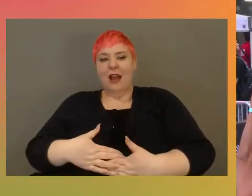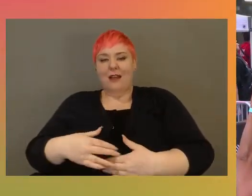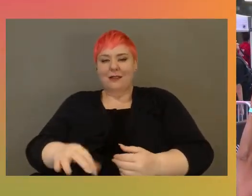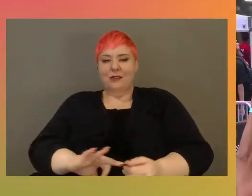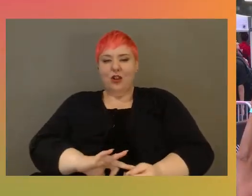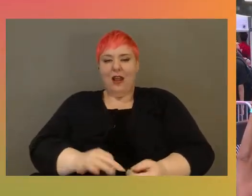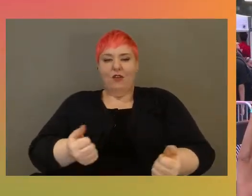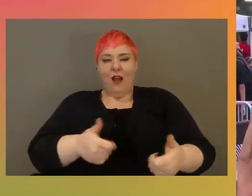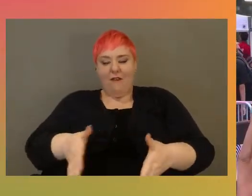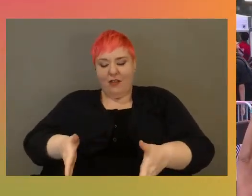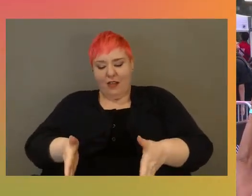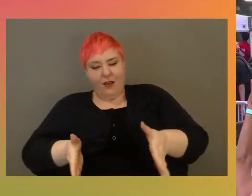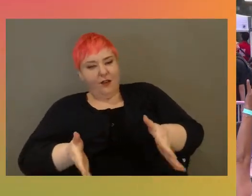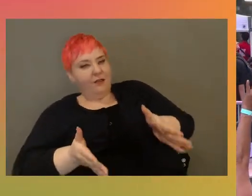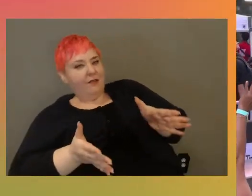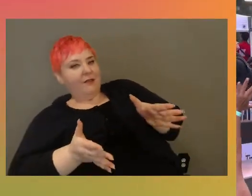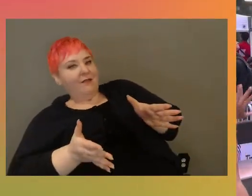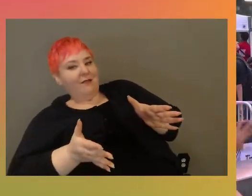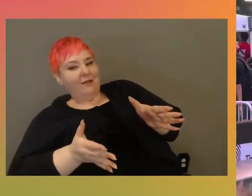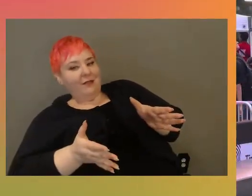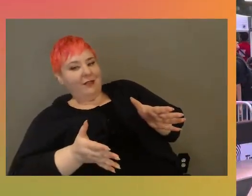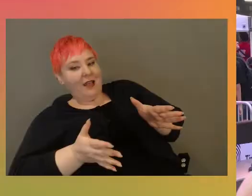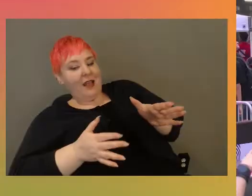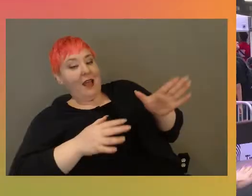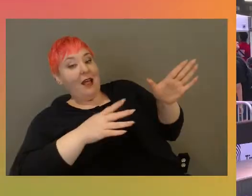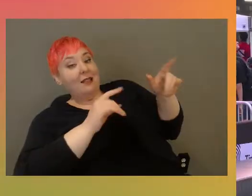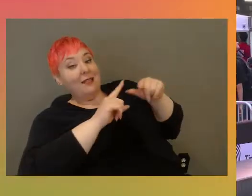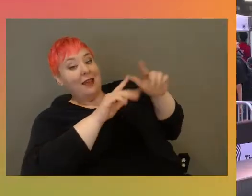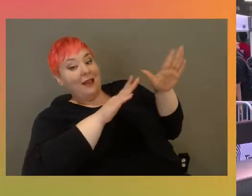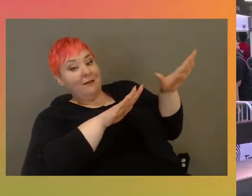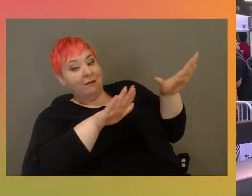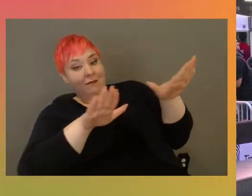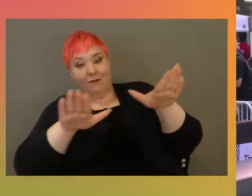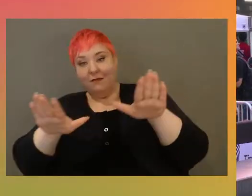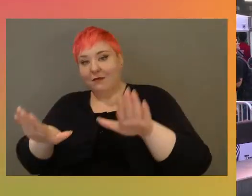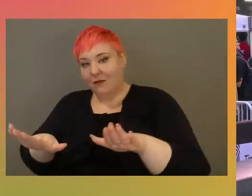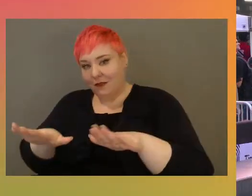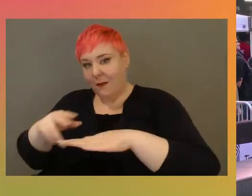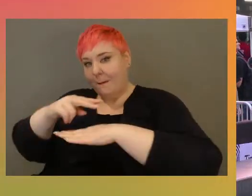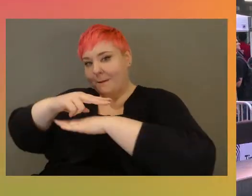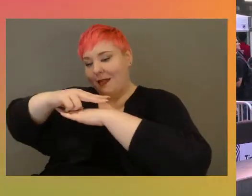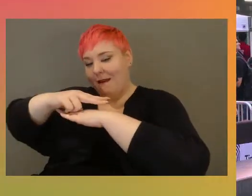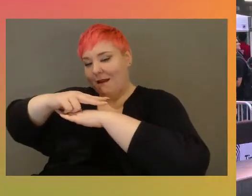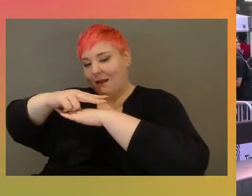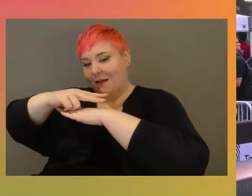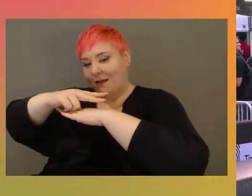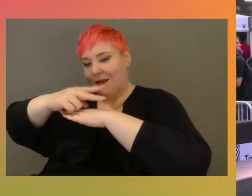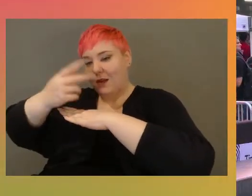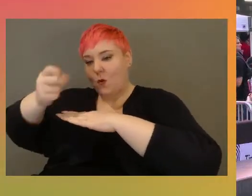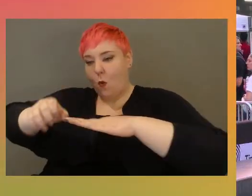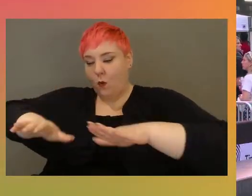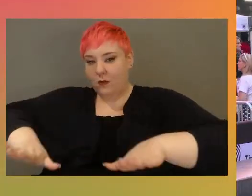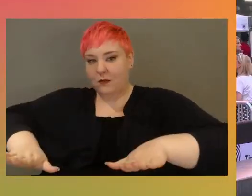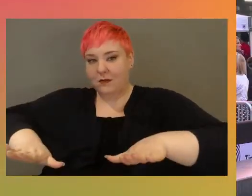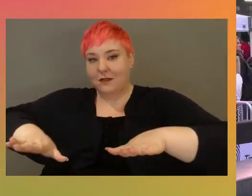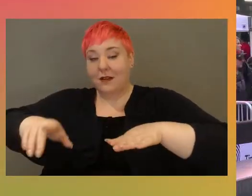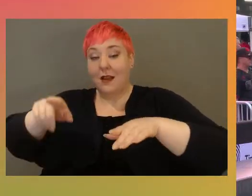FOR THE SKY. PLANT YOUR HEEL IN THE EARTH,